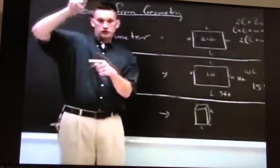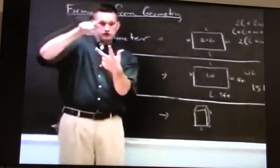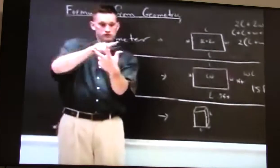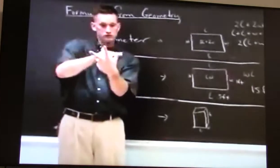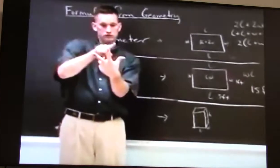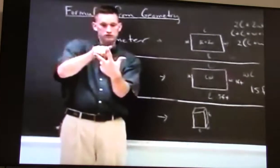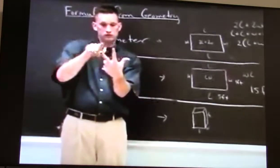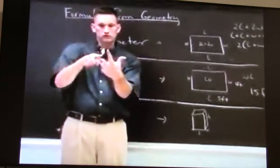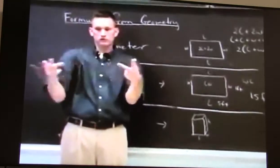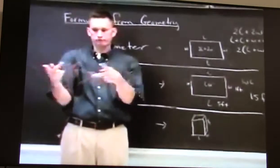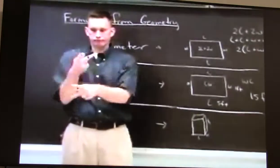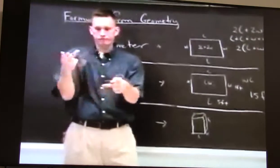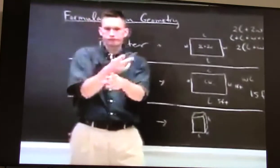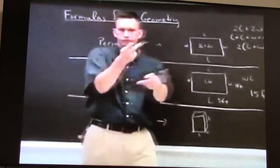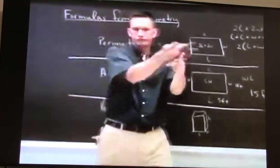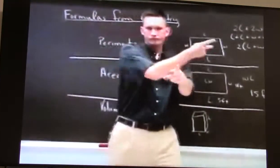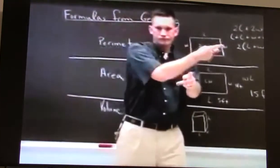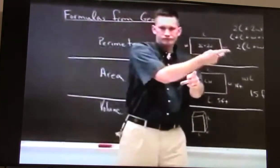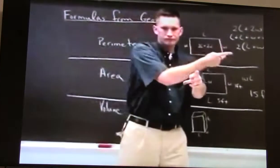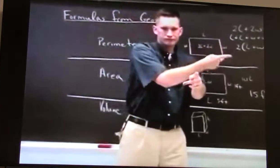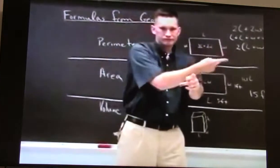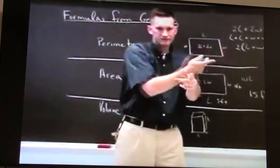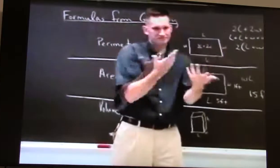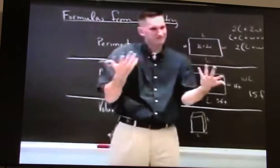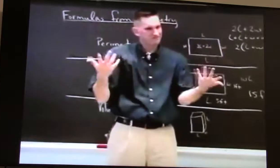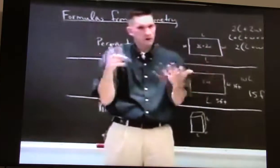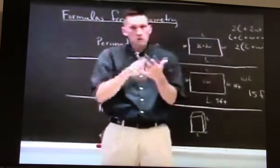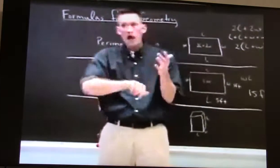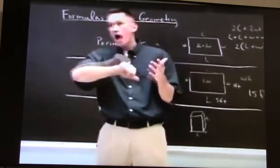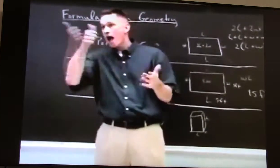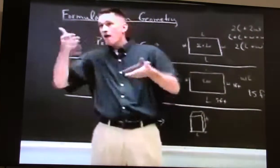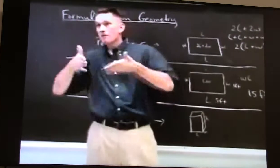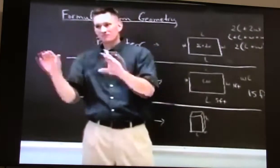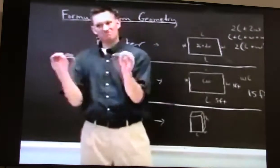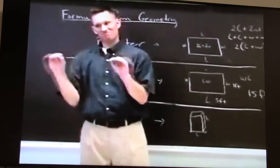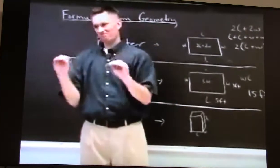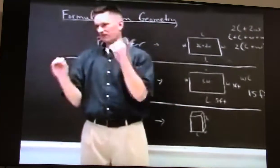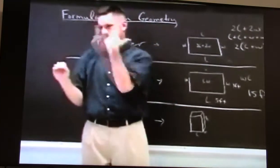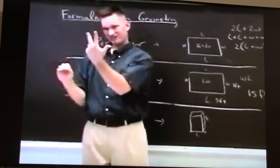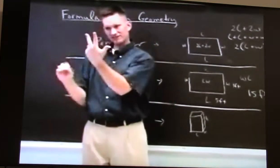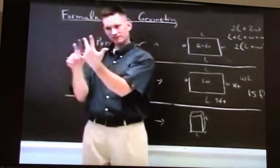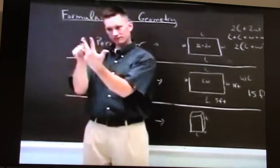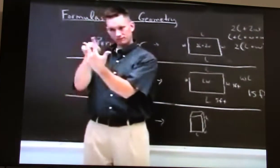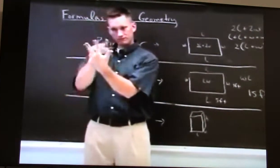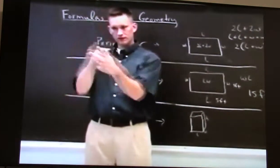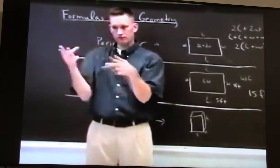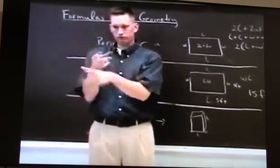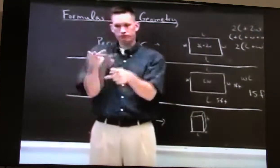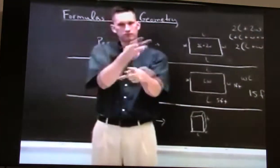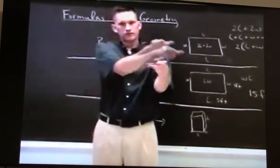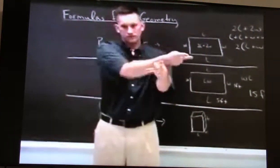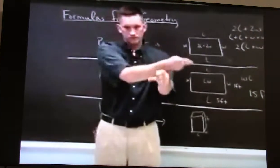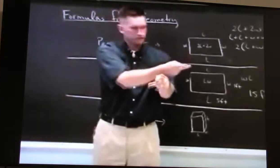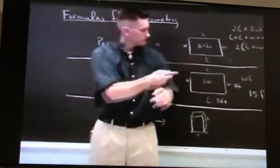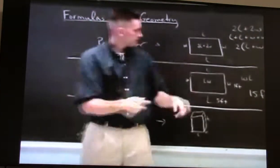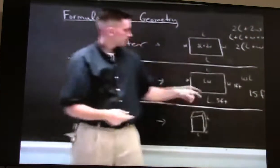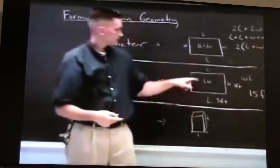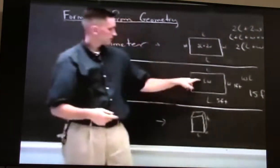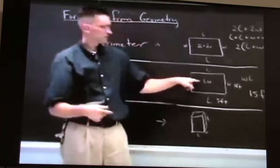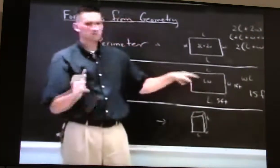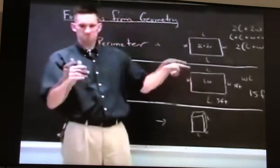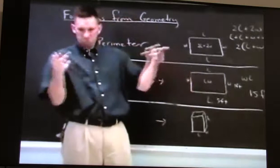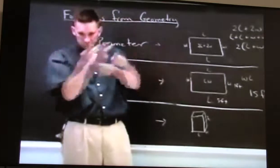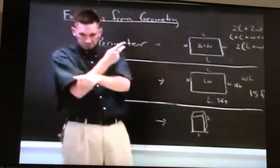So for volume, you take all three length times width time height and multiply all of those